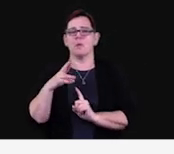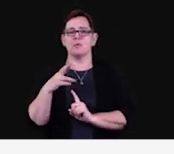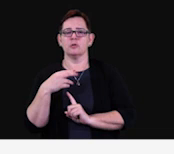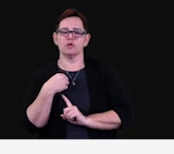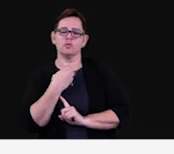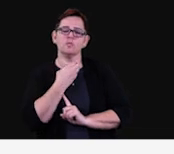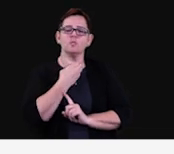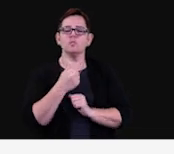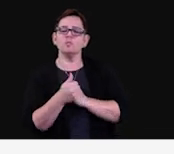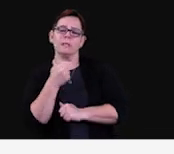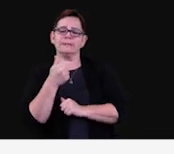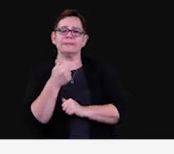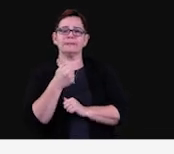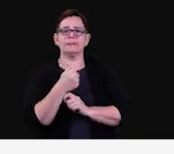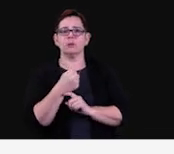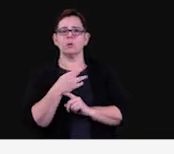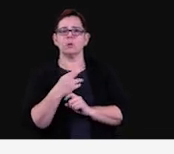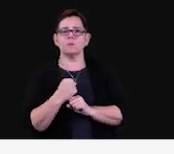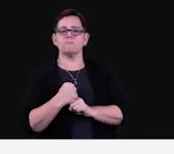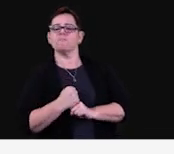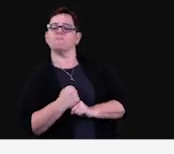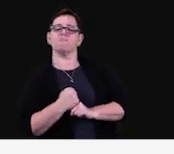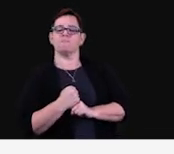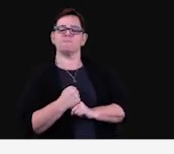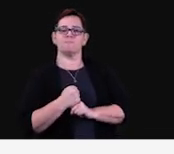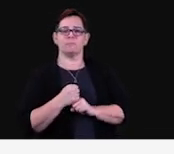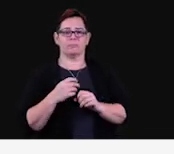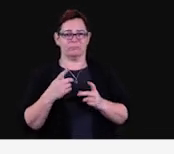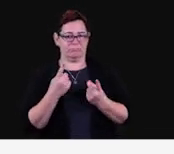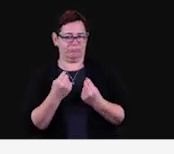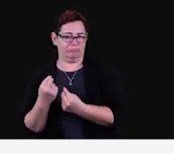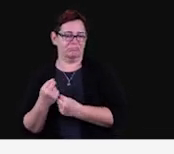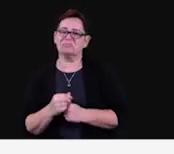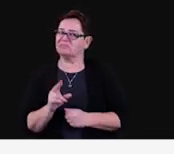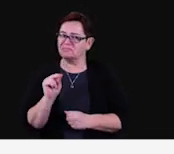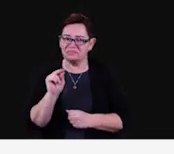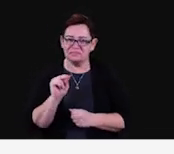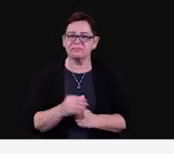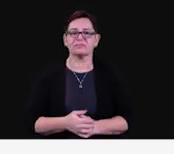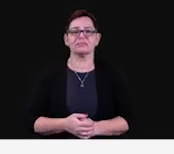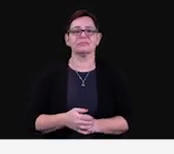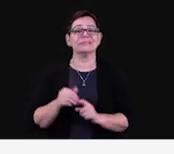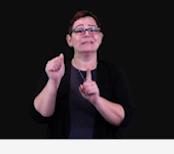Scammers often attempt to imitate the CRA to try to steal your personal information.